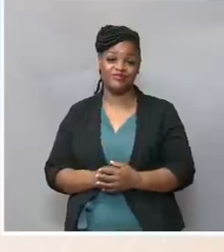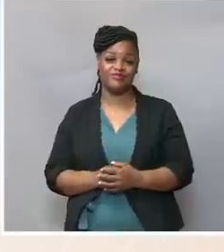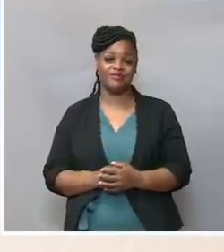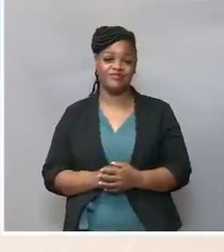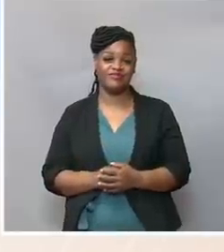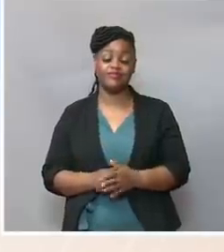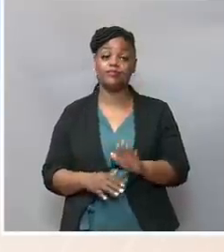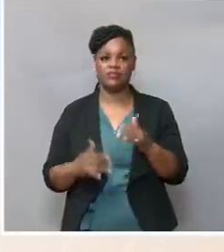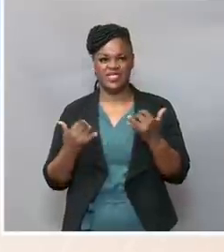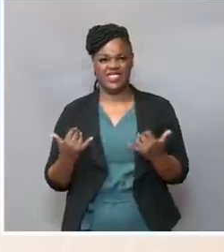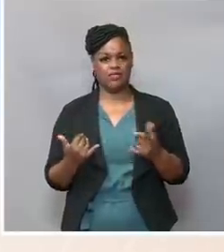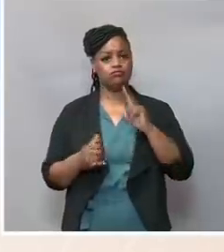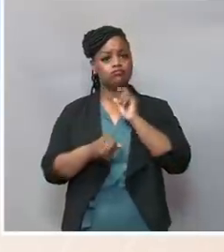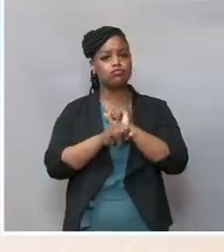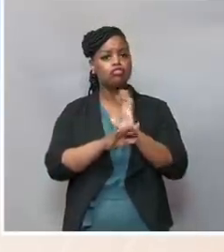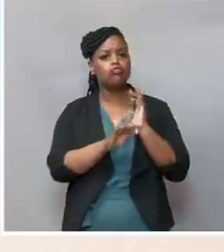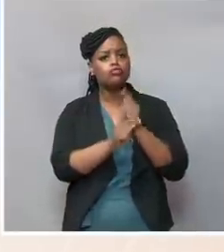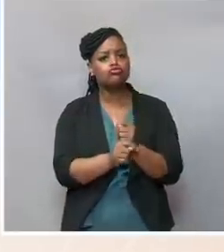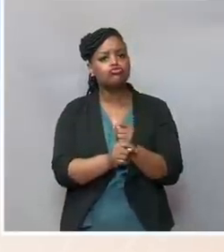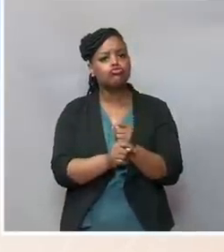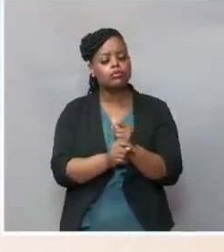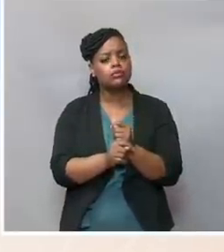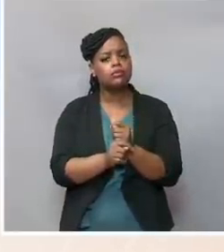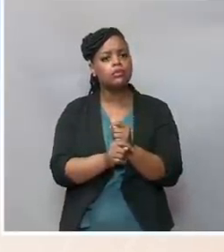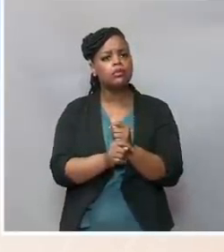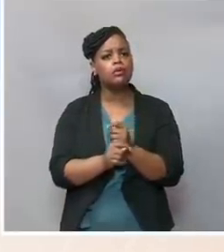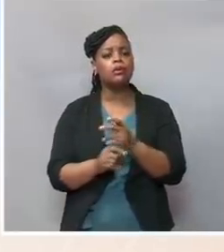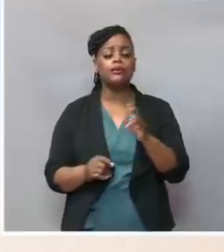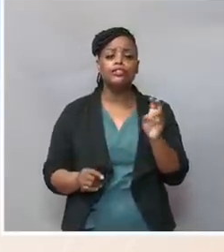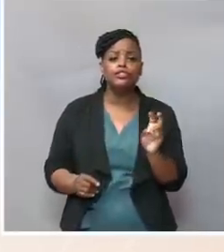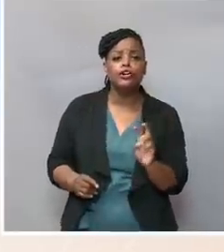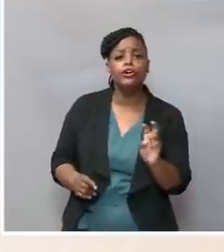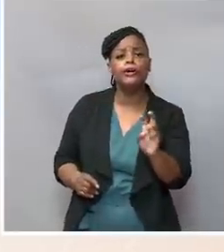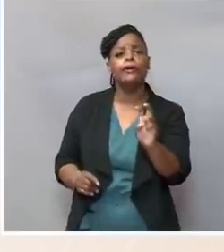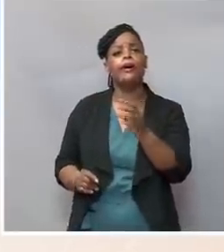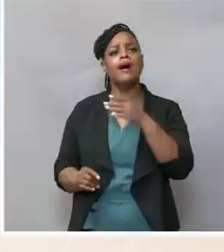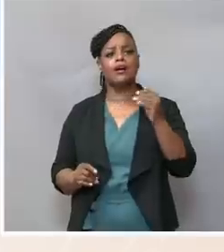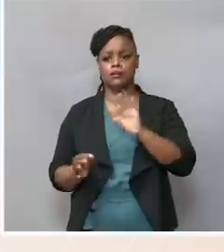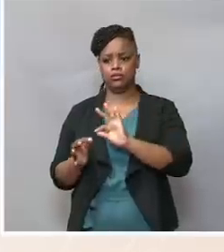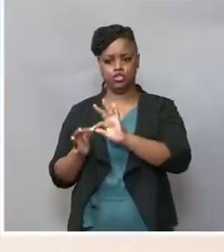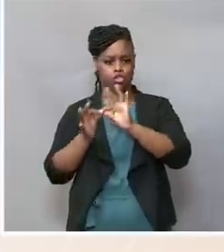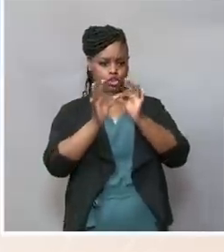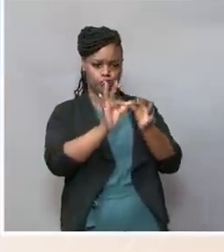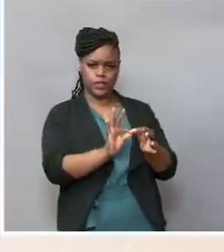such as tours and interpretive program first person, but also through art,